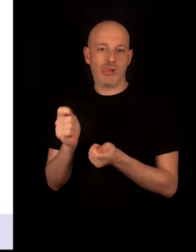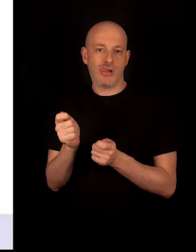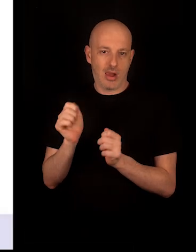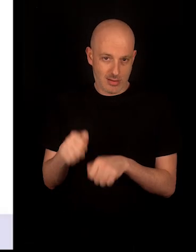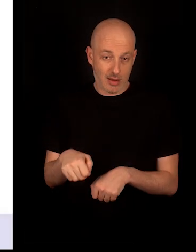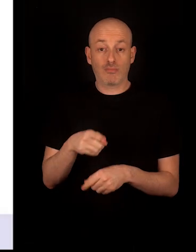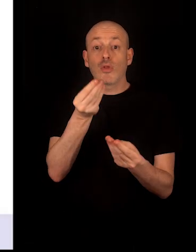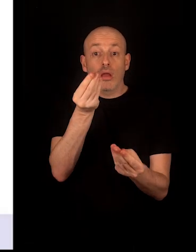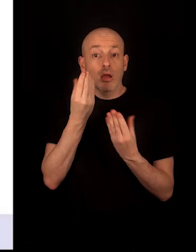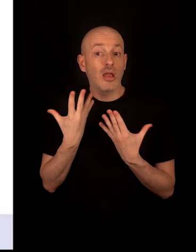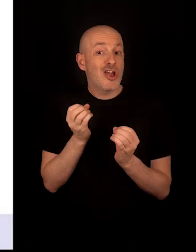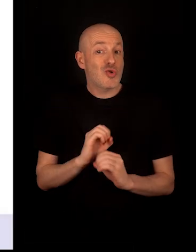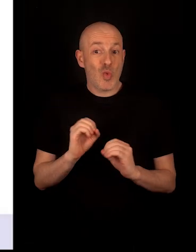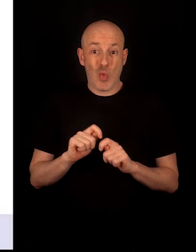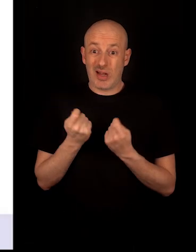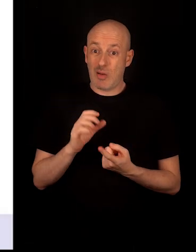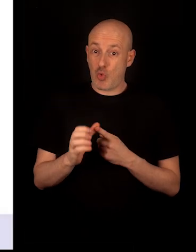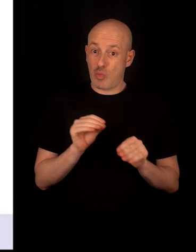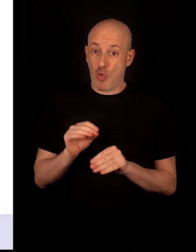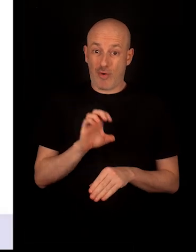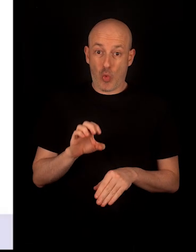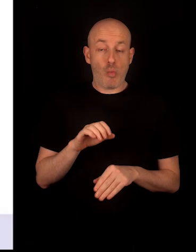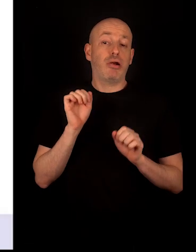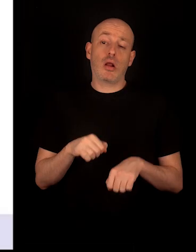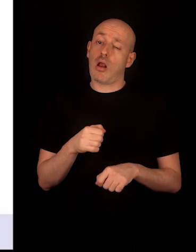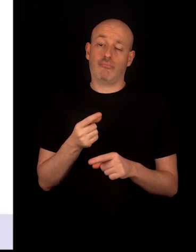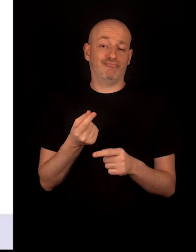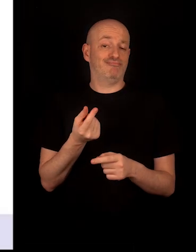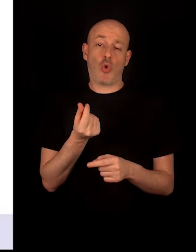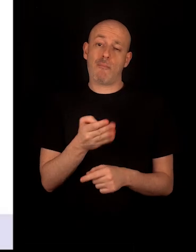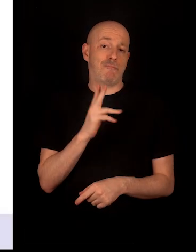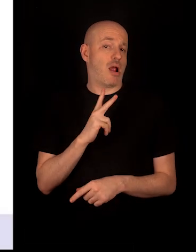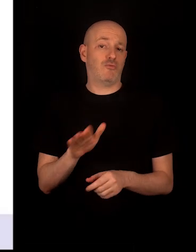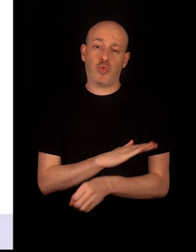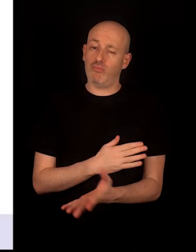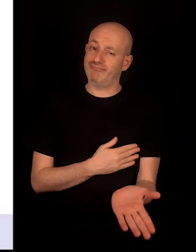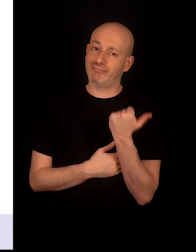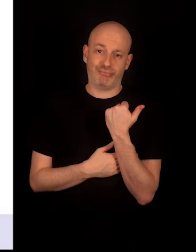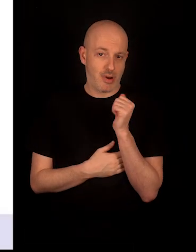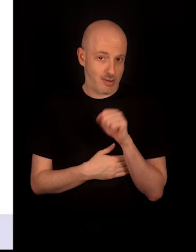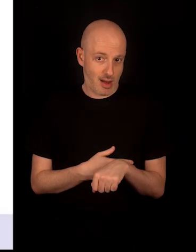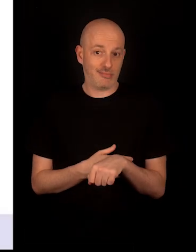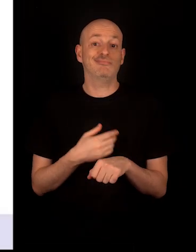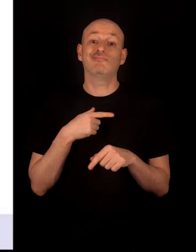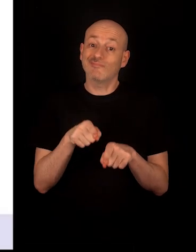Failing to inform the Culture Moves Europe team may lead to a full reimbursement. I would stress this again,